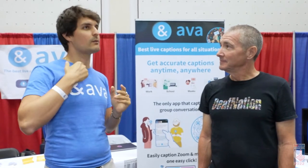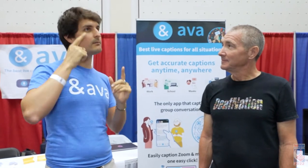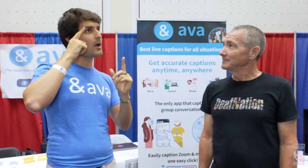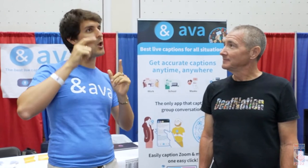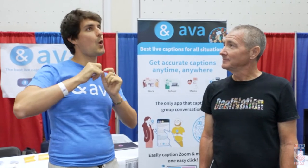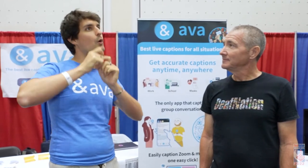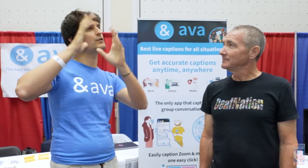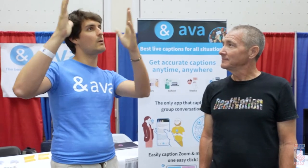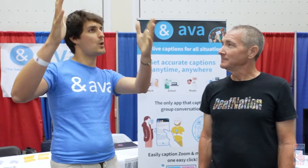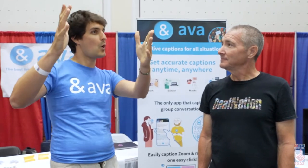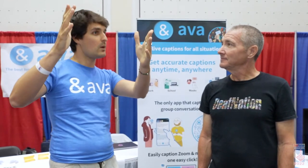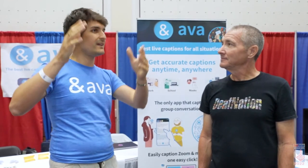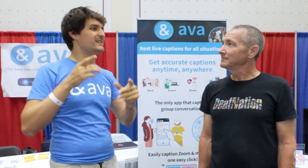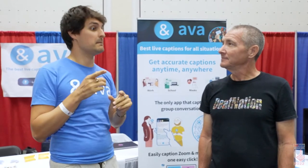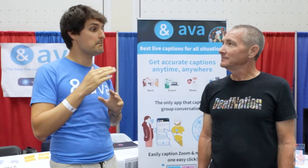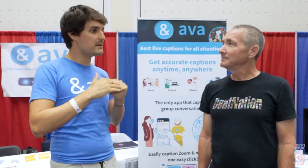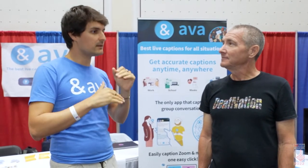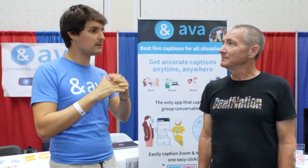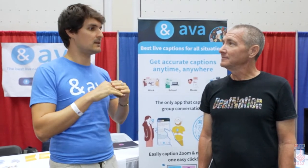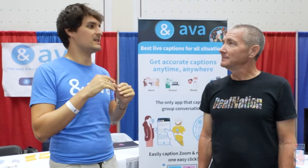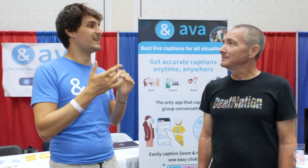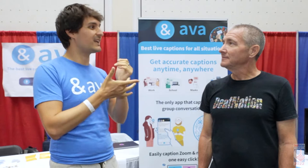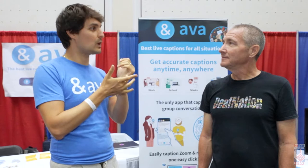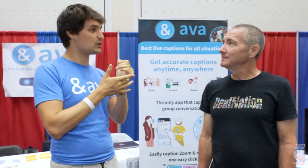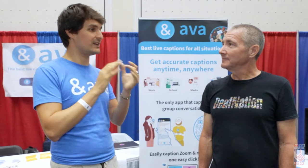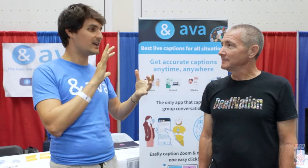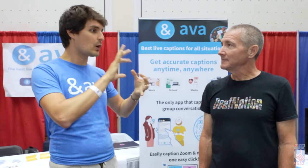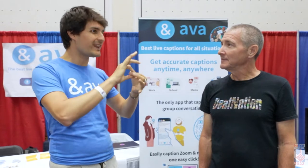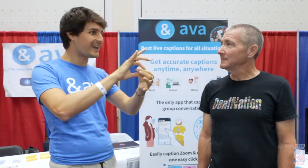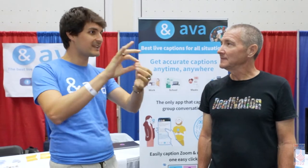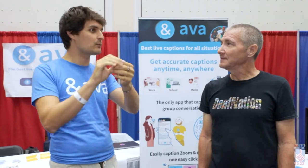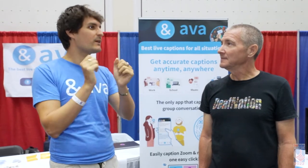So our long-term goal is building our technology